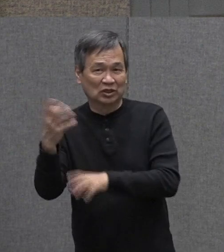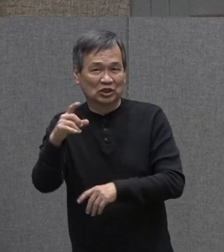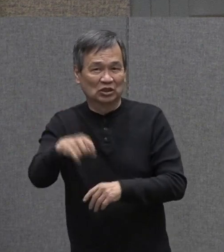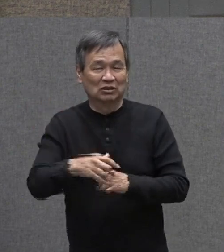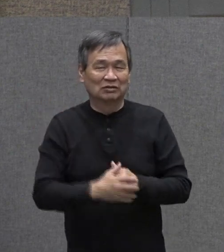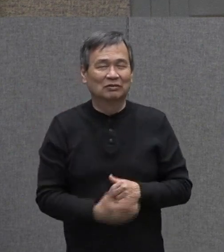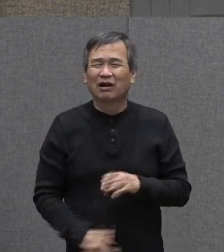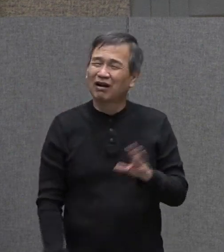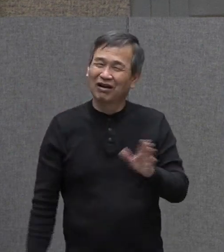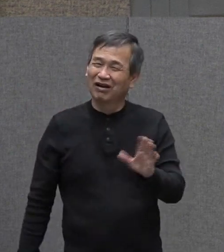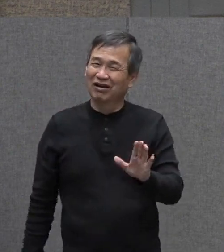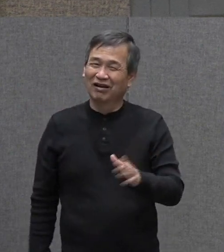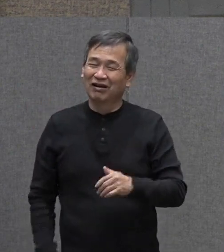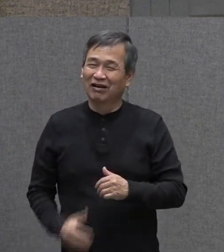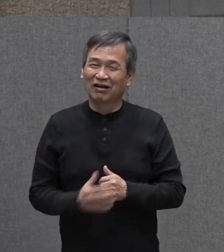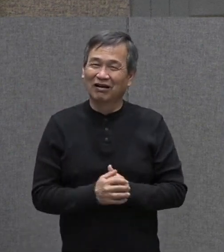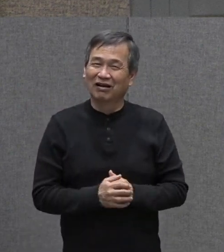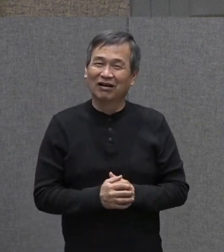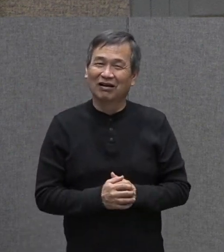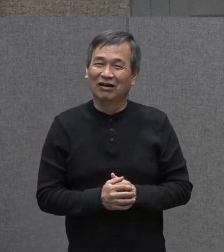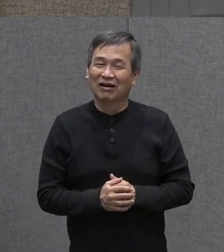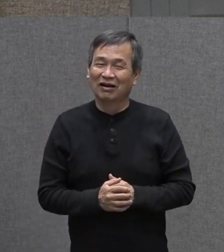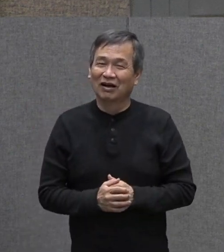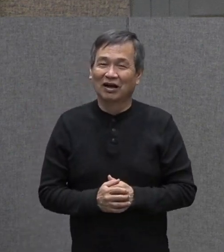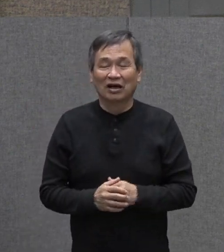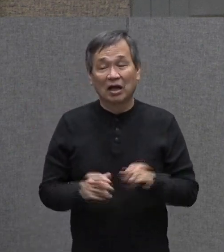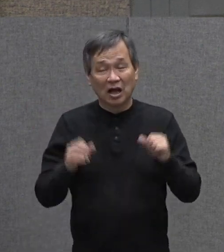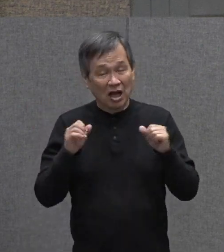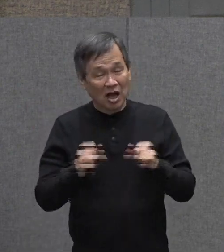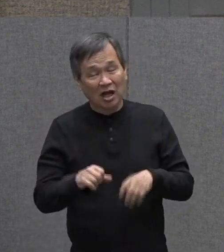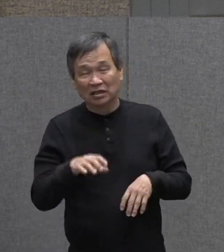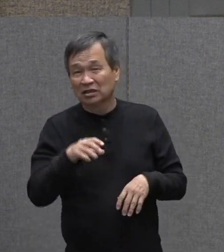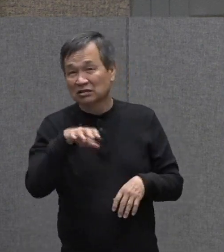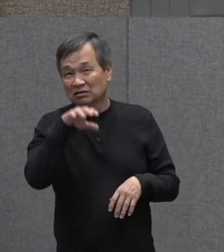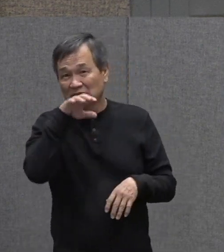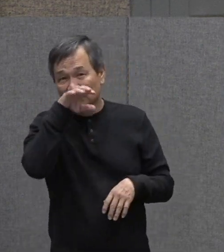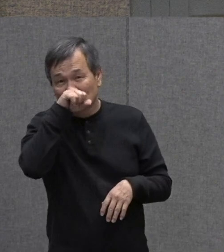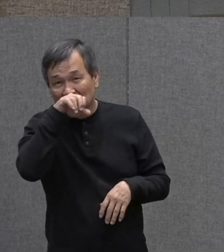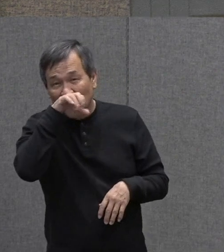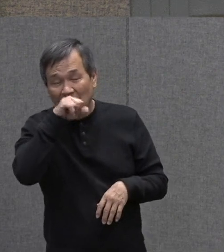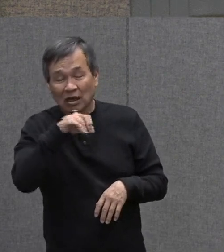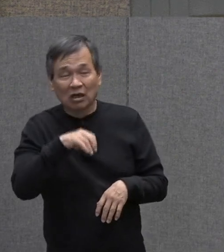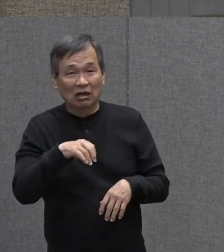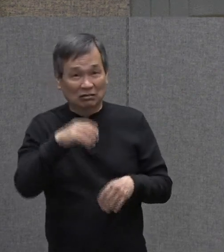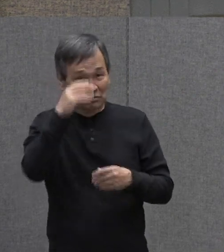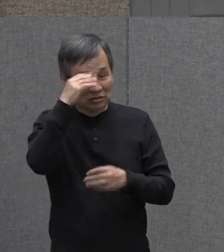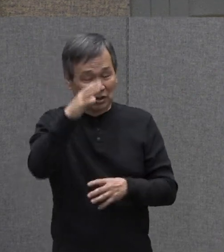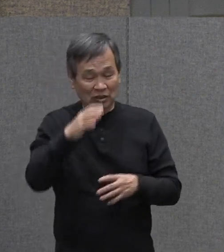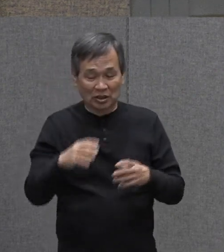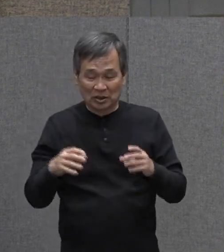No. I can smell it's actually very sweet-smelling on the outside.